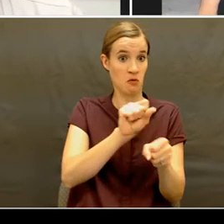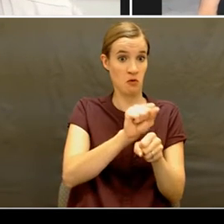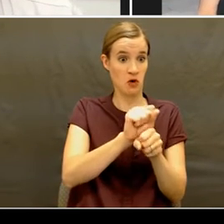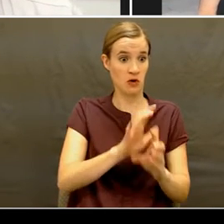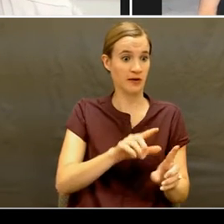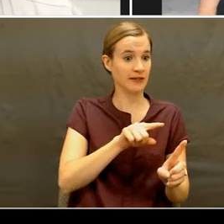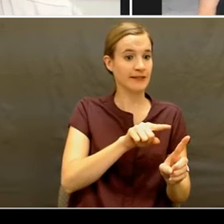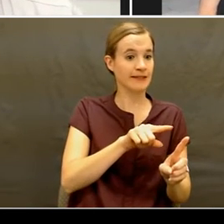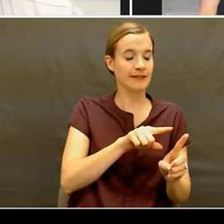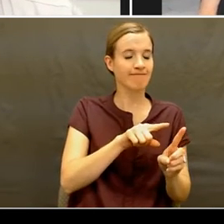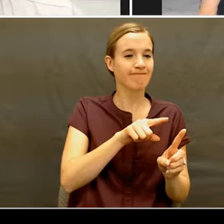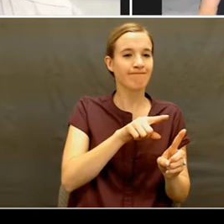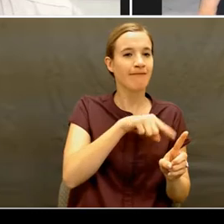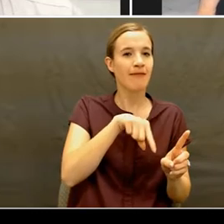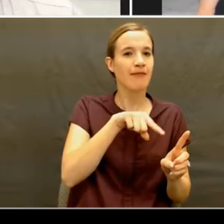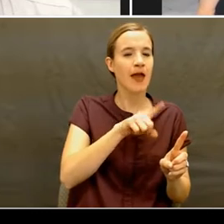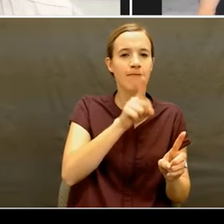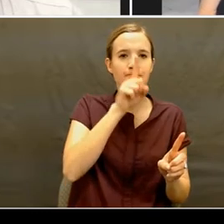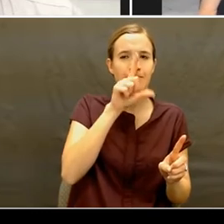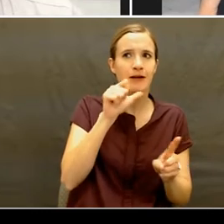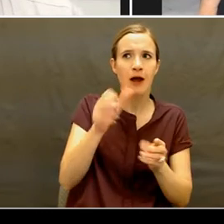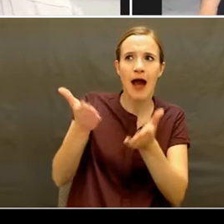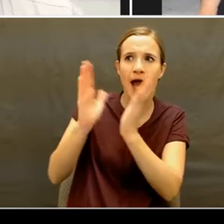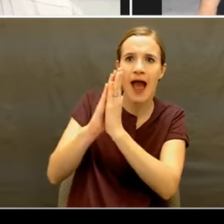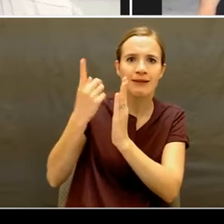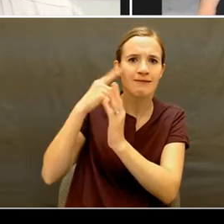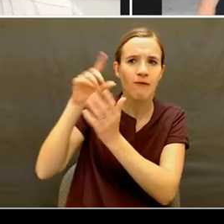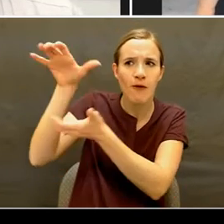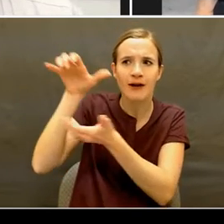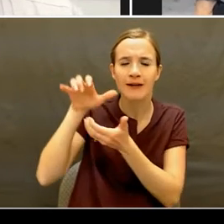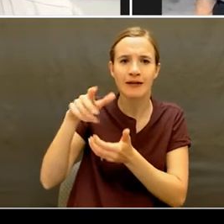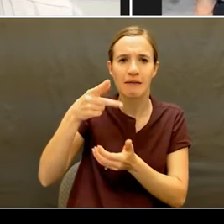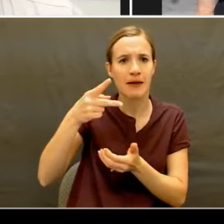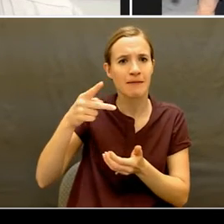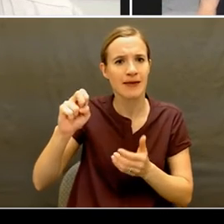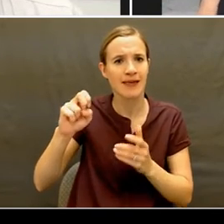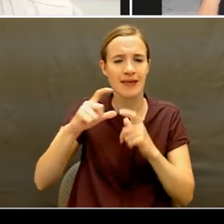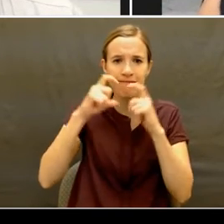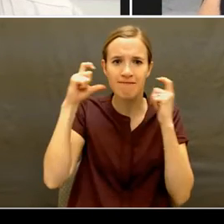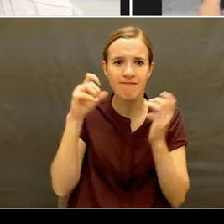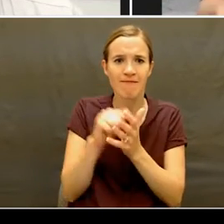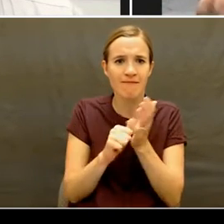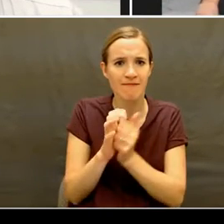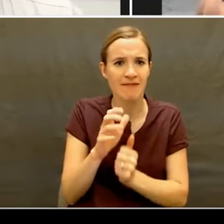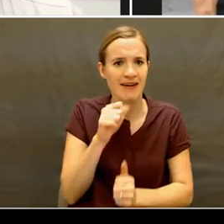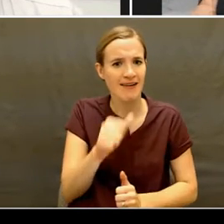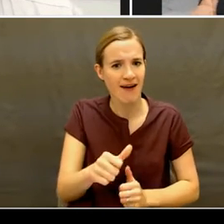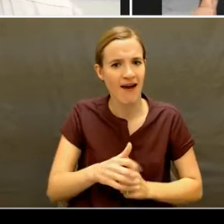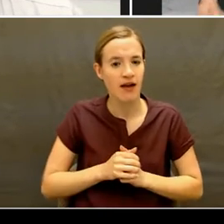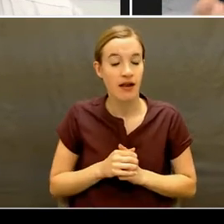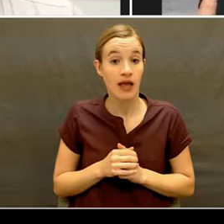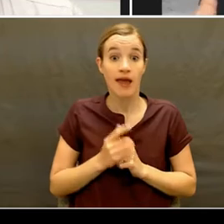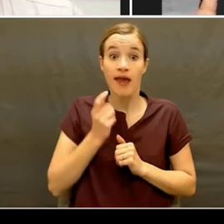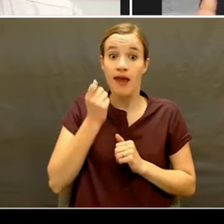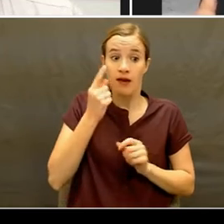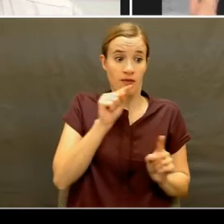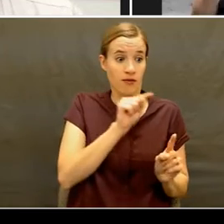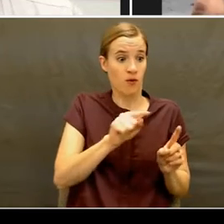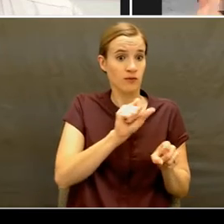shows you also that they should be really paid a great wage a good way to good living wage because